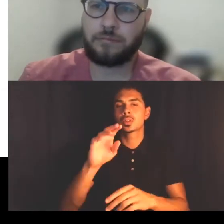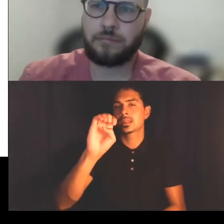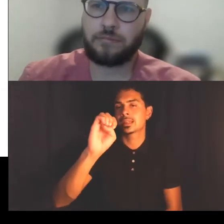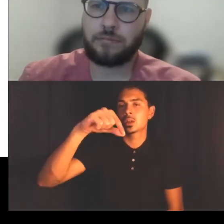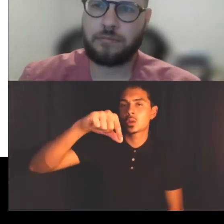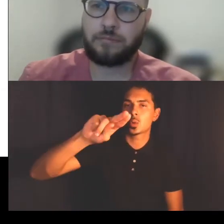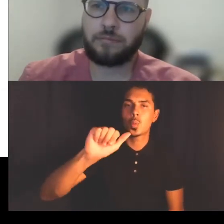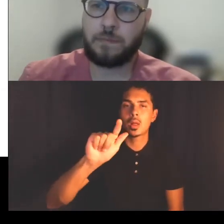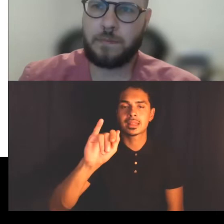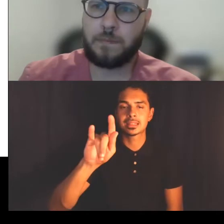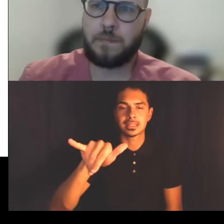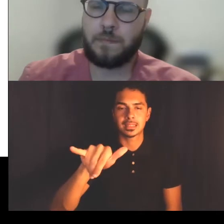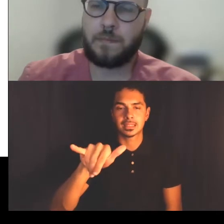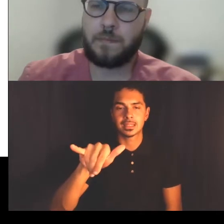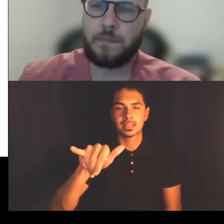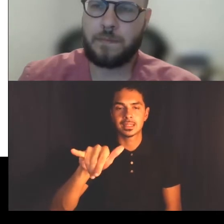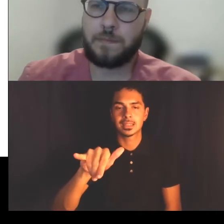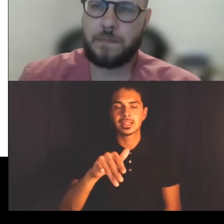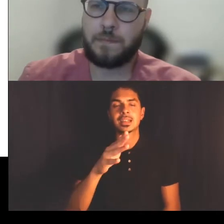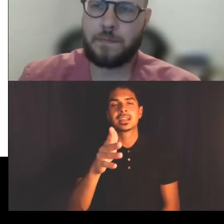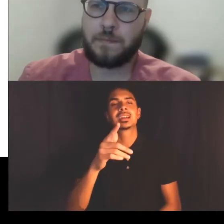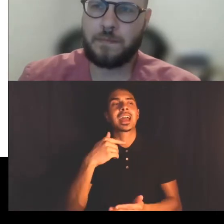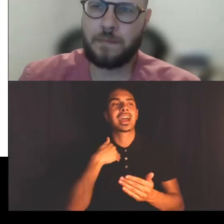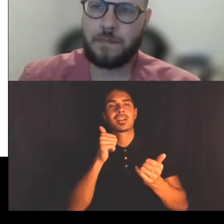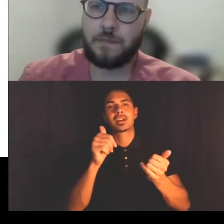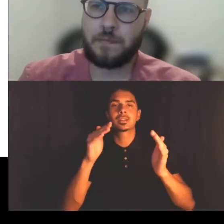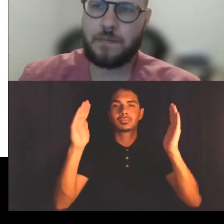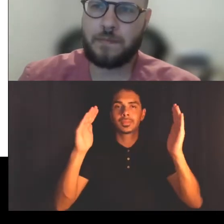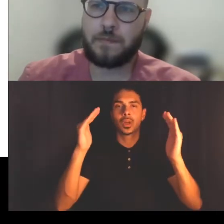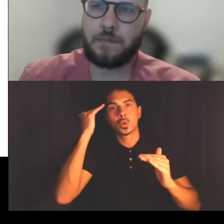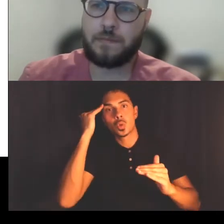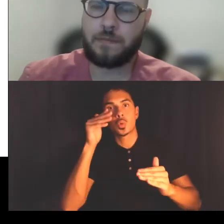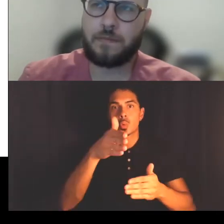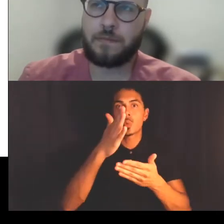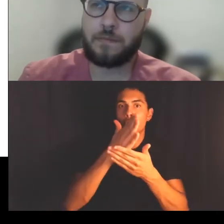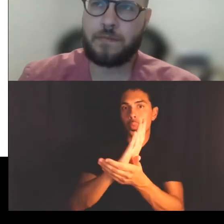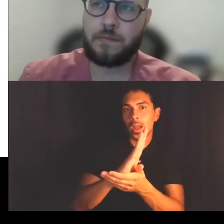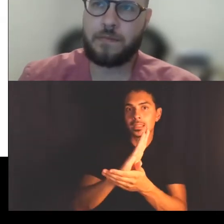what's going on on a state level, local legislation level,